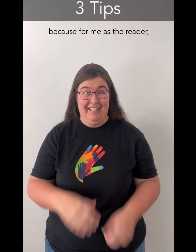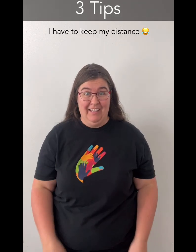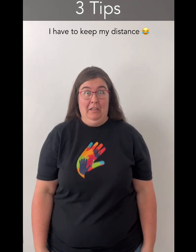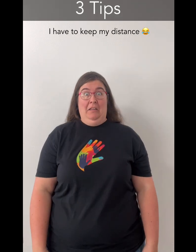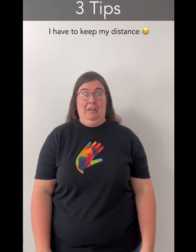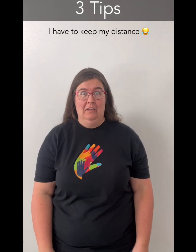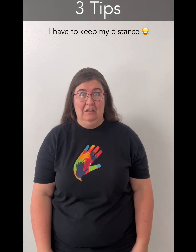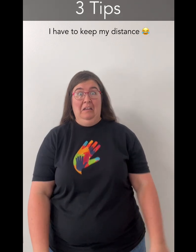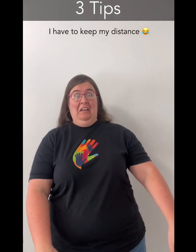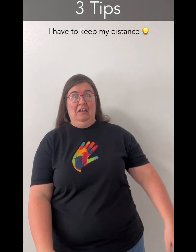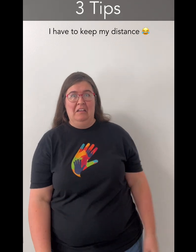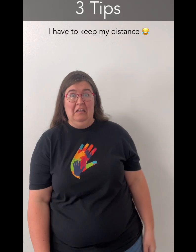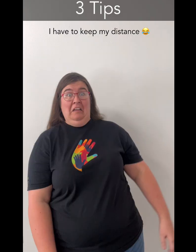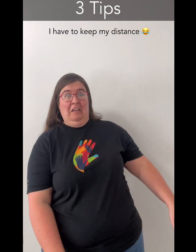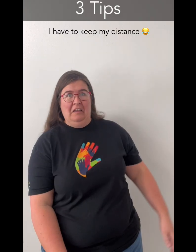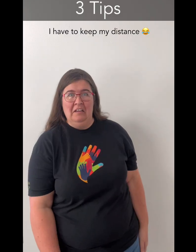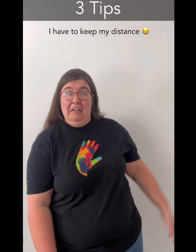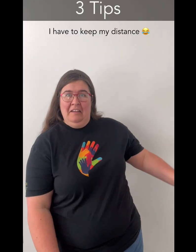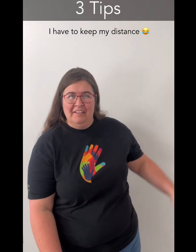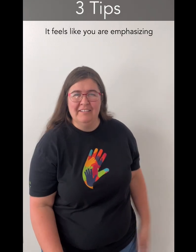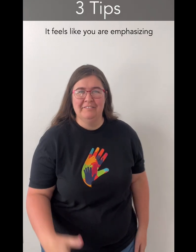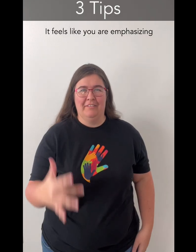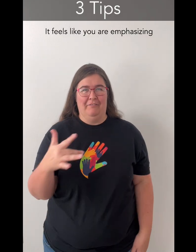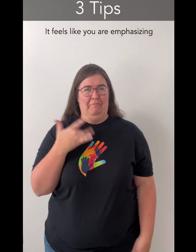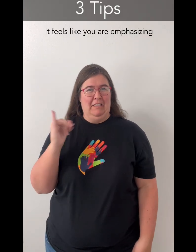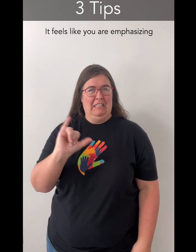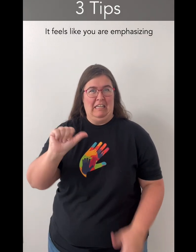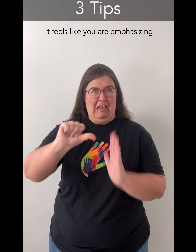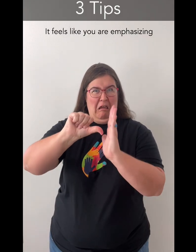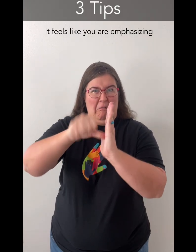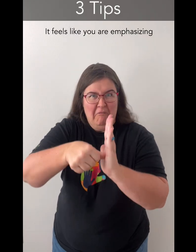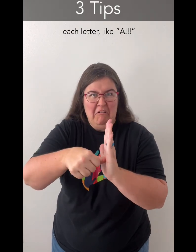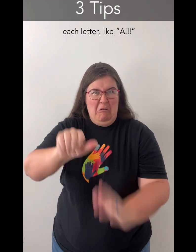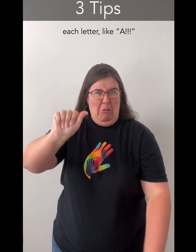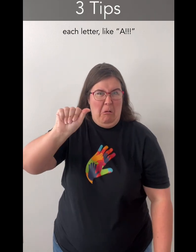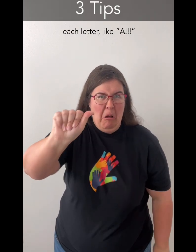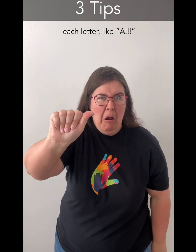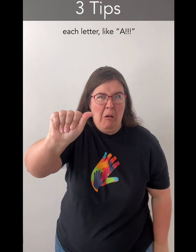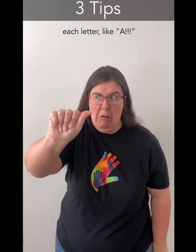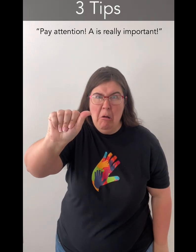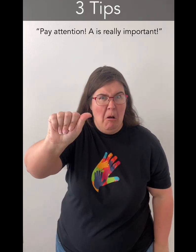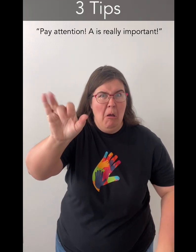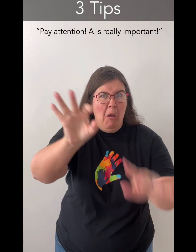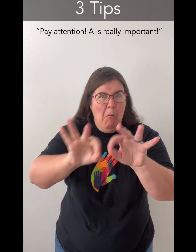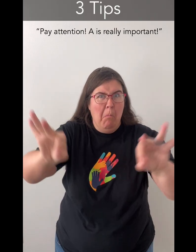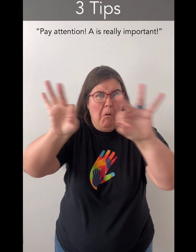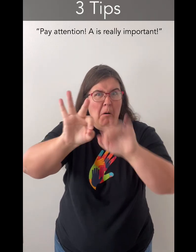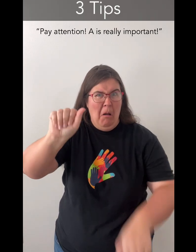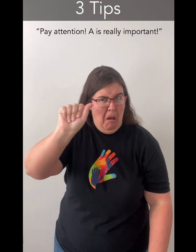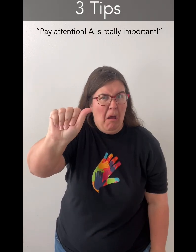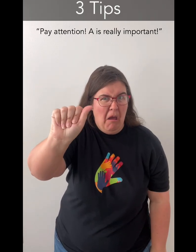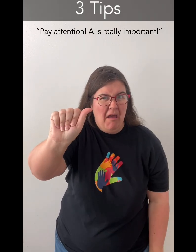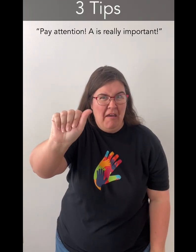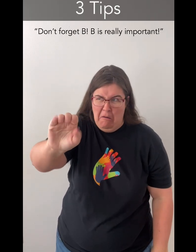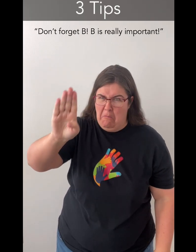I have to keep my distance :) It feels like you are emphasizing each letter, like "A!!!" "Pay attention! A is really important!"